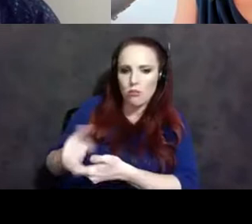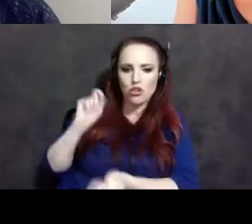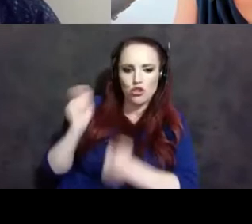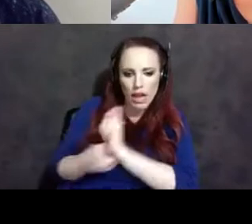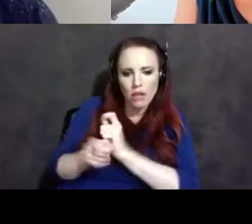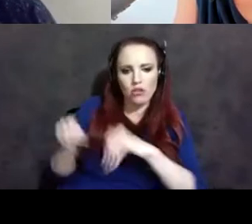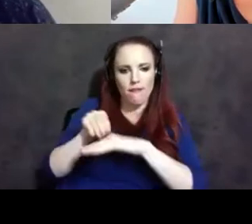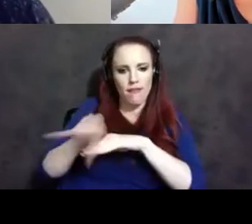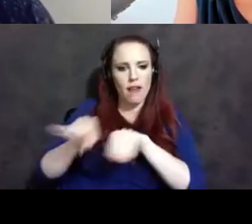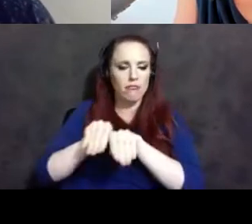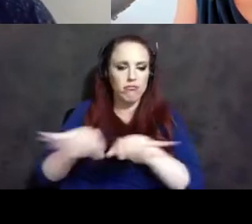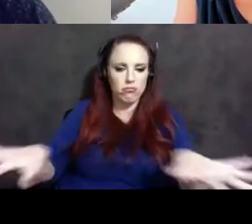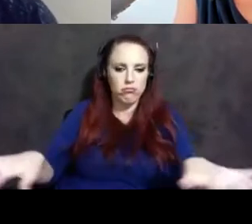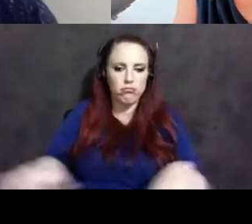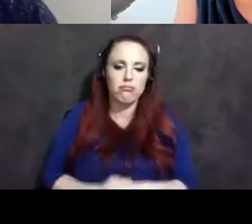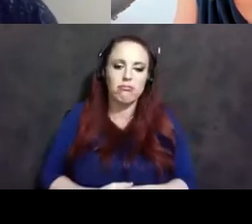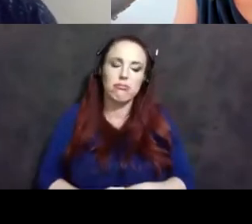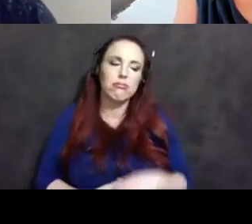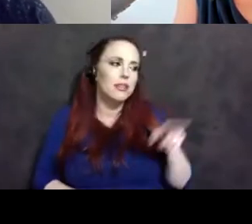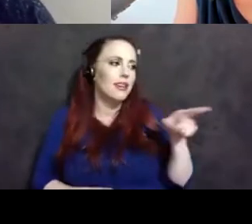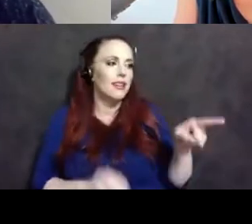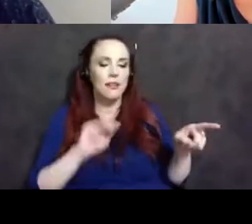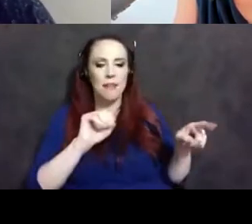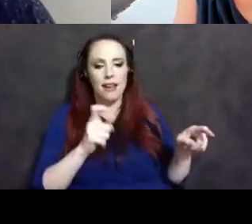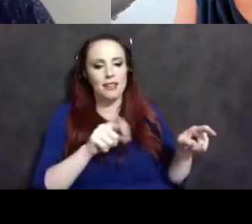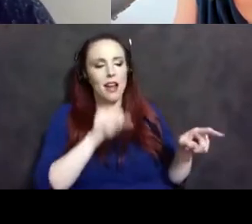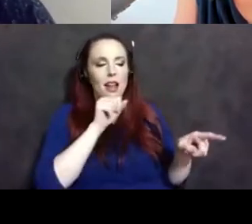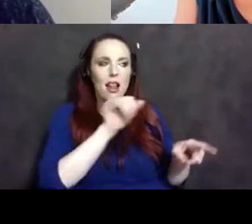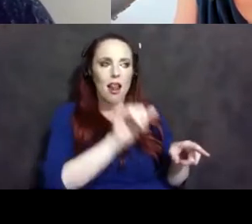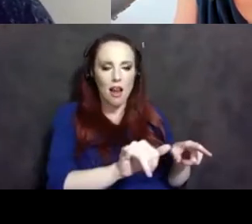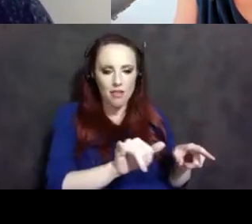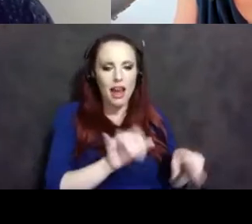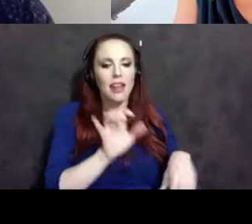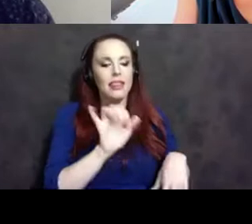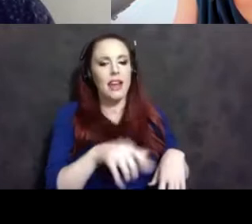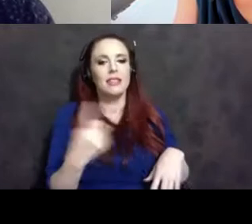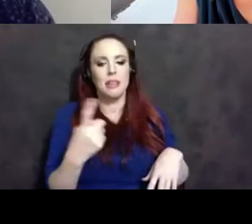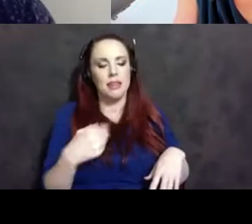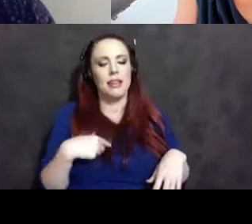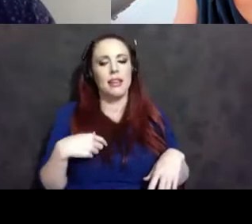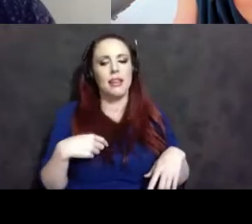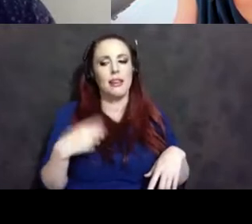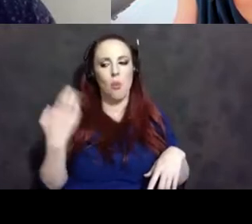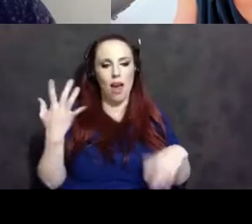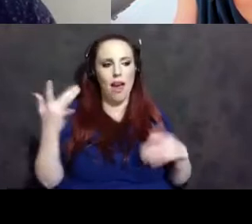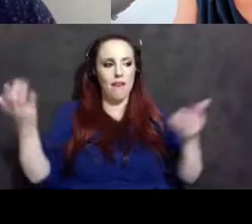I love that. That's something that when Sloan, I invited them, my goal here, I wanted to make room